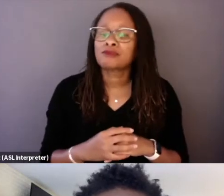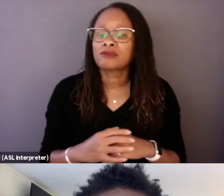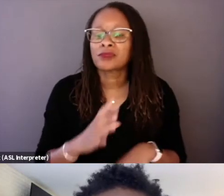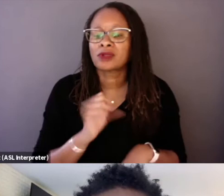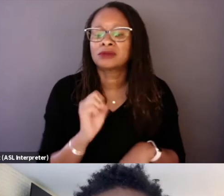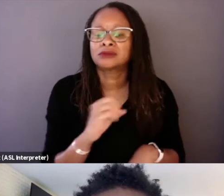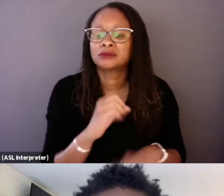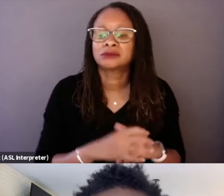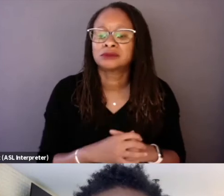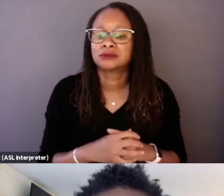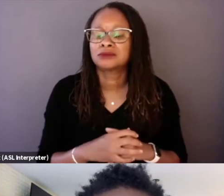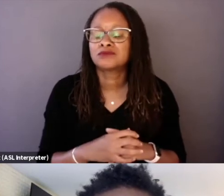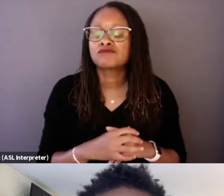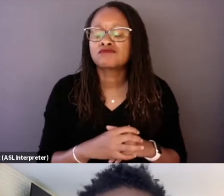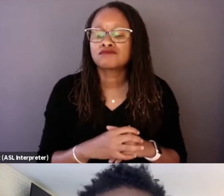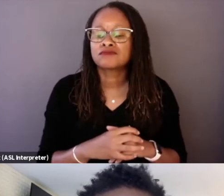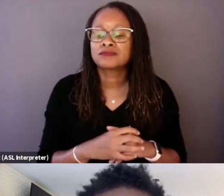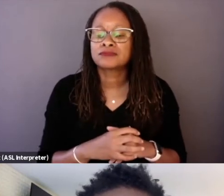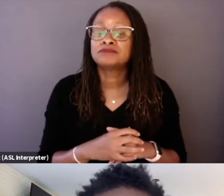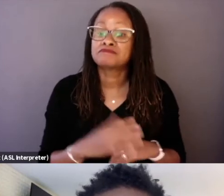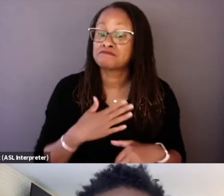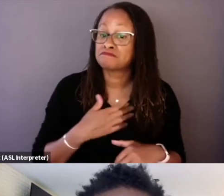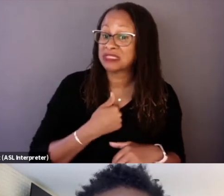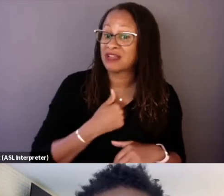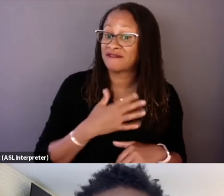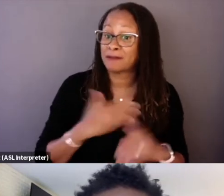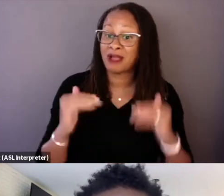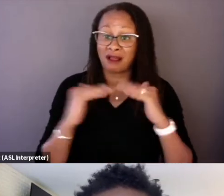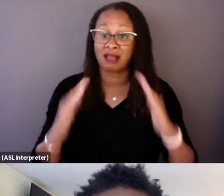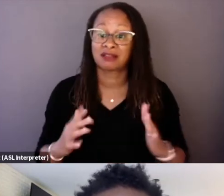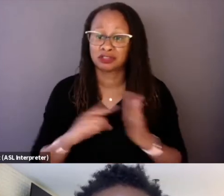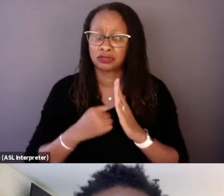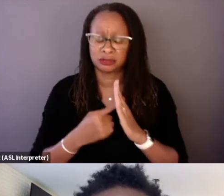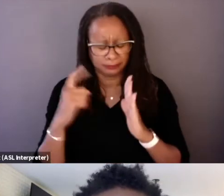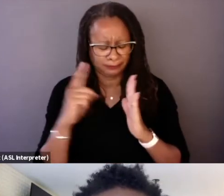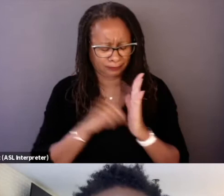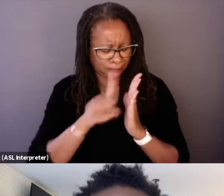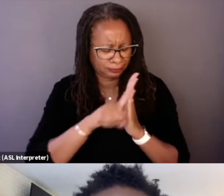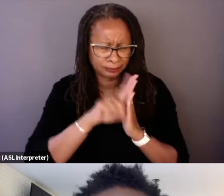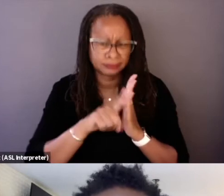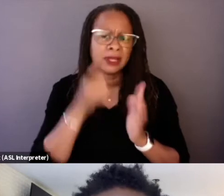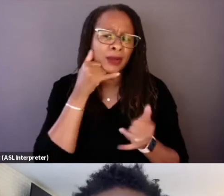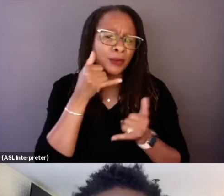So, me and my colleague began digging into it. We started making some phone calls.